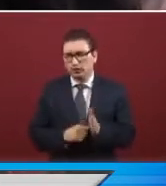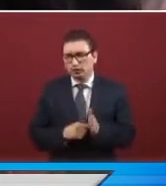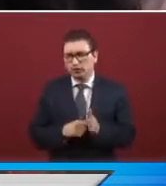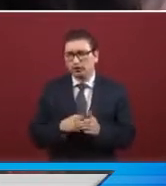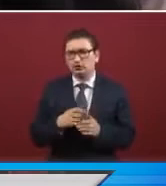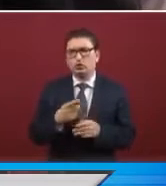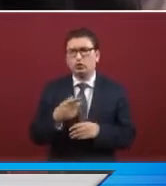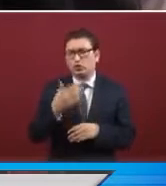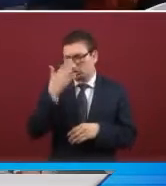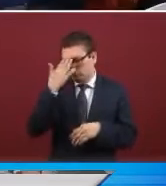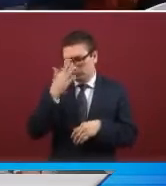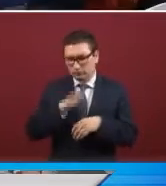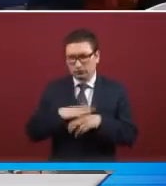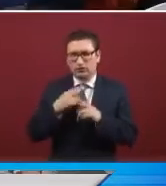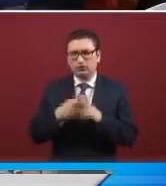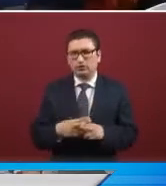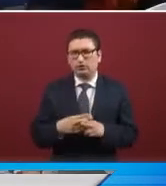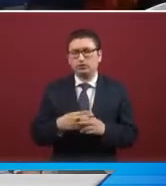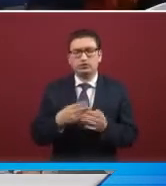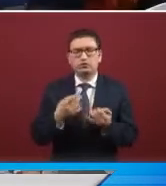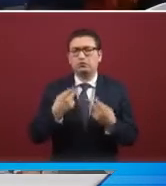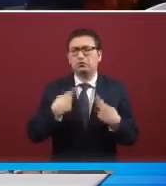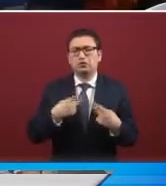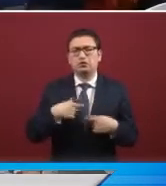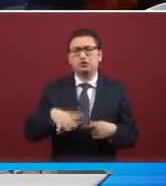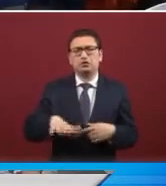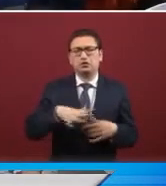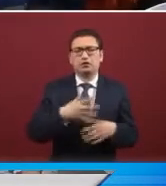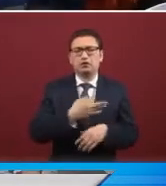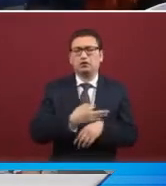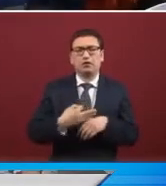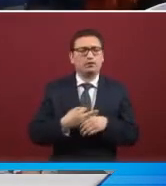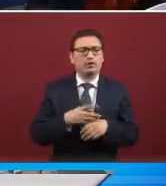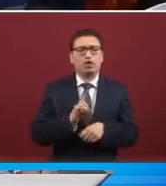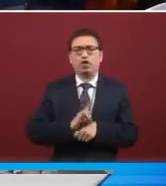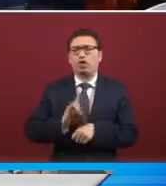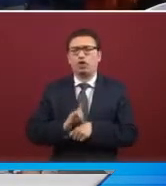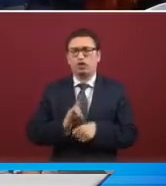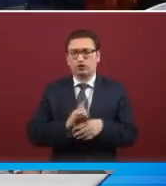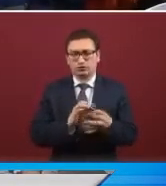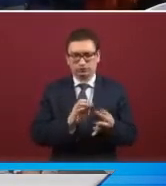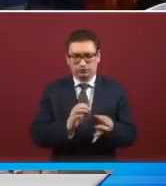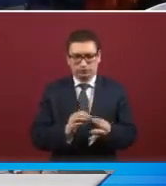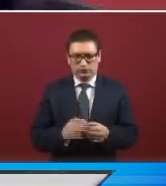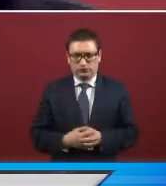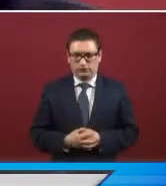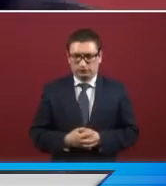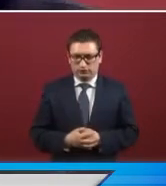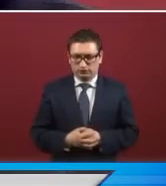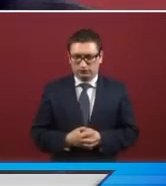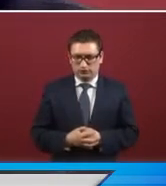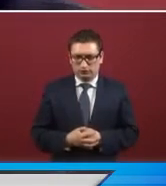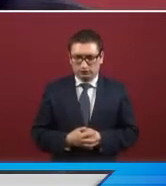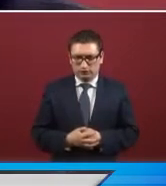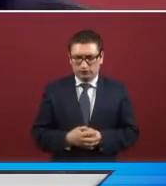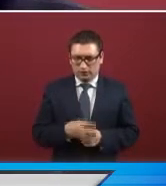this before the denunciation of a reporter in which it exposes that the businessman German Larrea did not have and has no interest to benefit the miners or their relatives